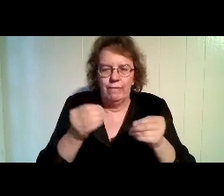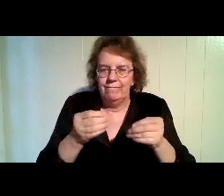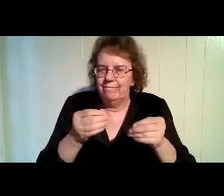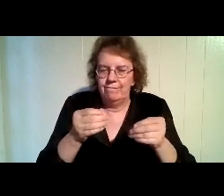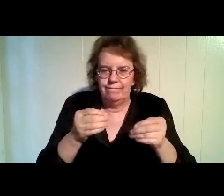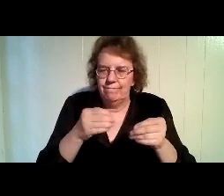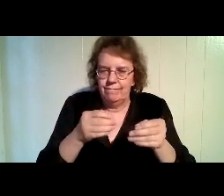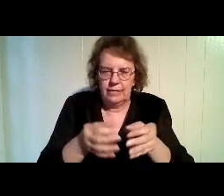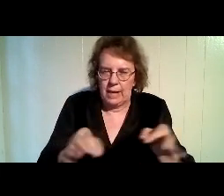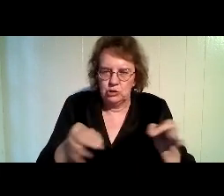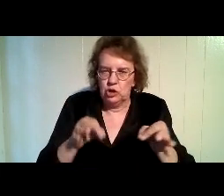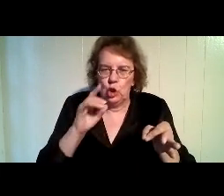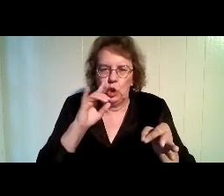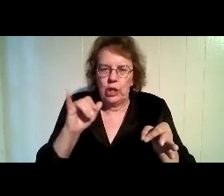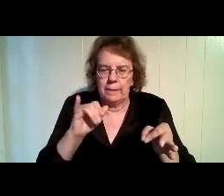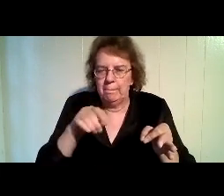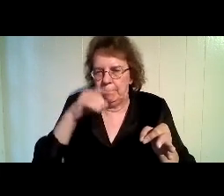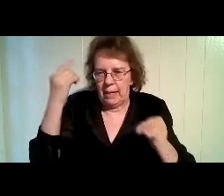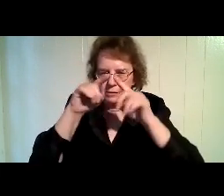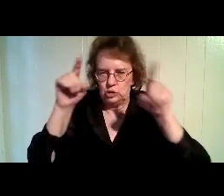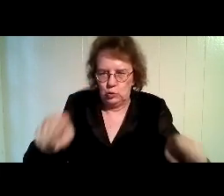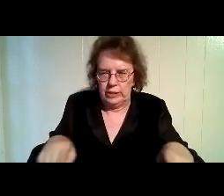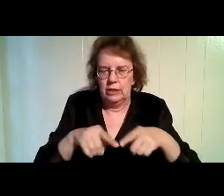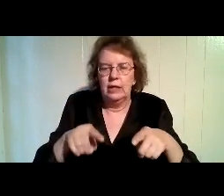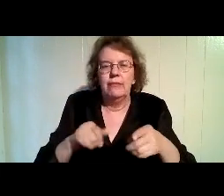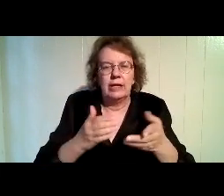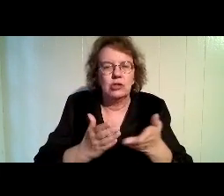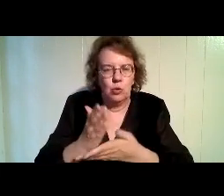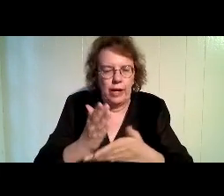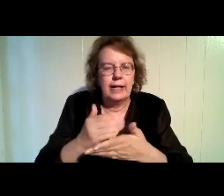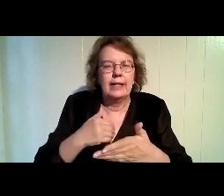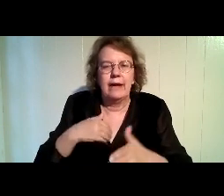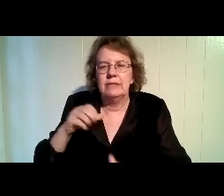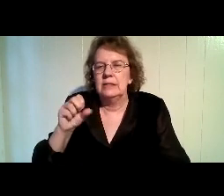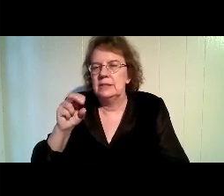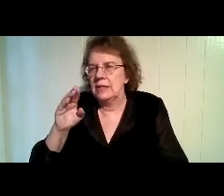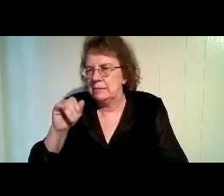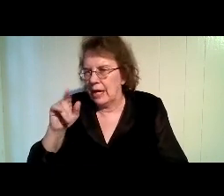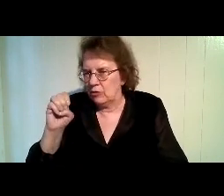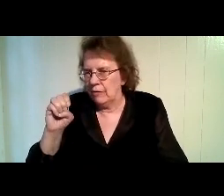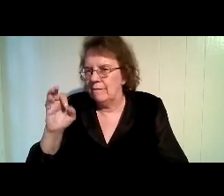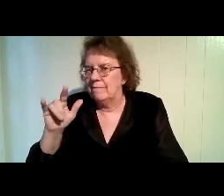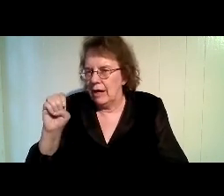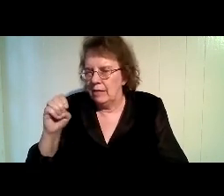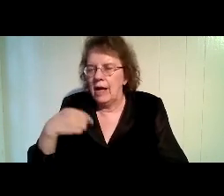So it looks just like this black screen, but that's OK. I do have a subtitle file that I also made to go with the audio that I